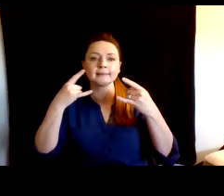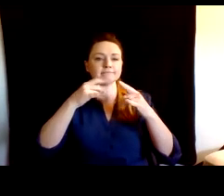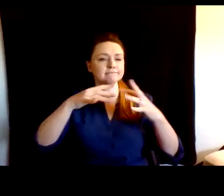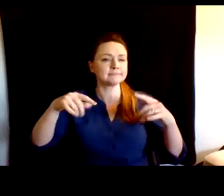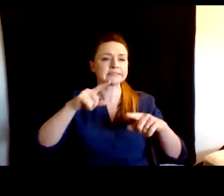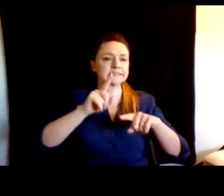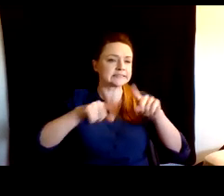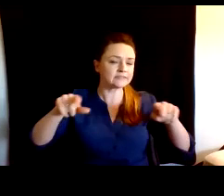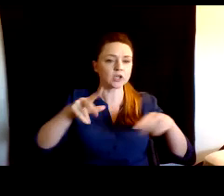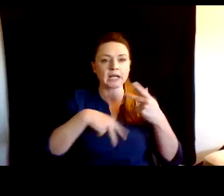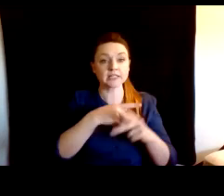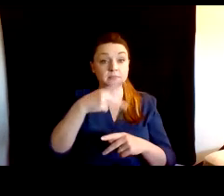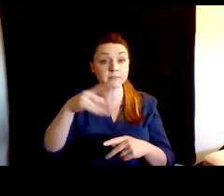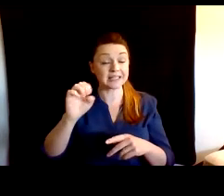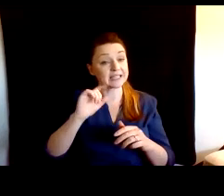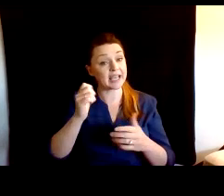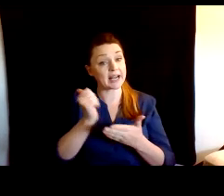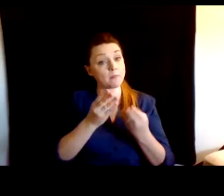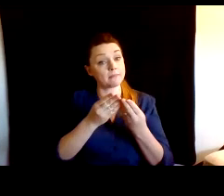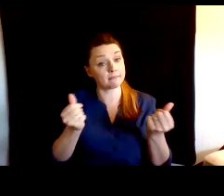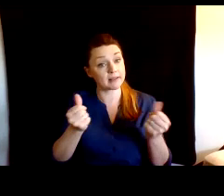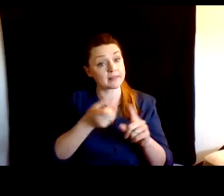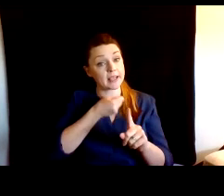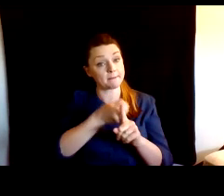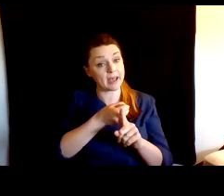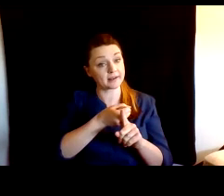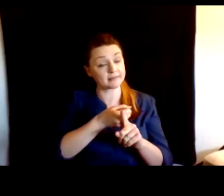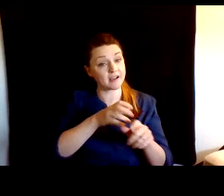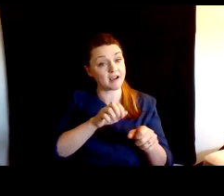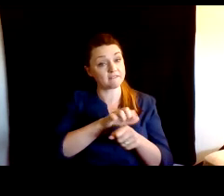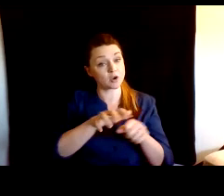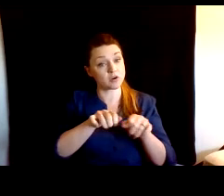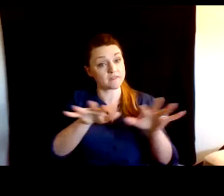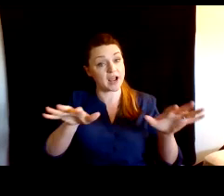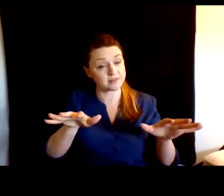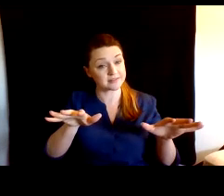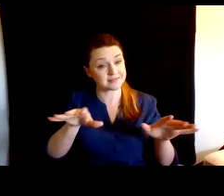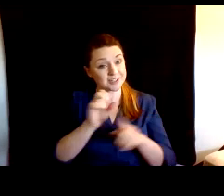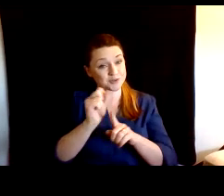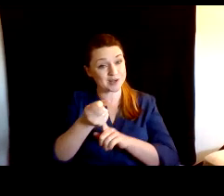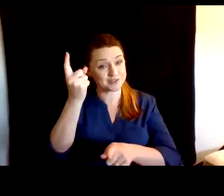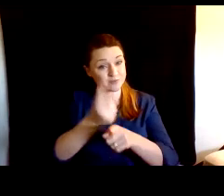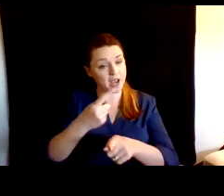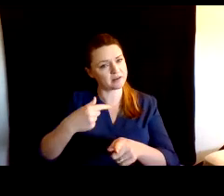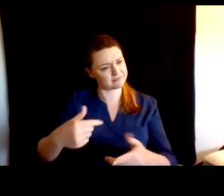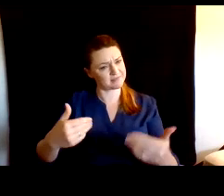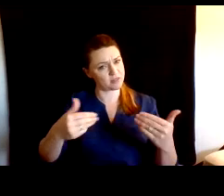that that could really help alleviate the impact of the coronavirus pandemic. The resources are available in the world